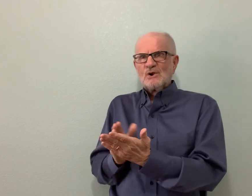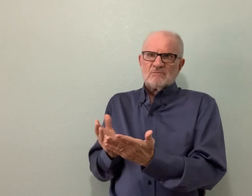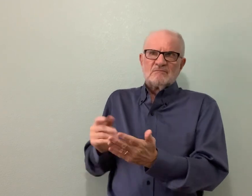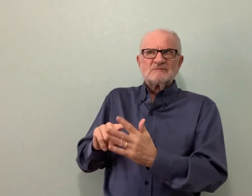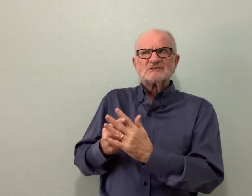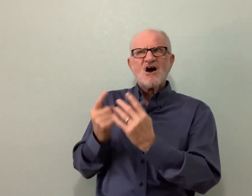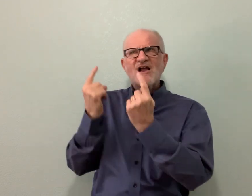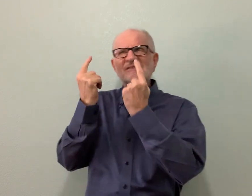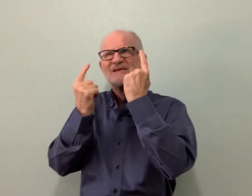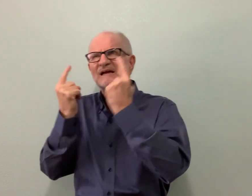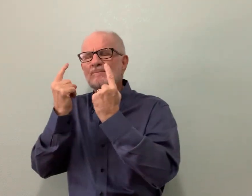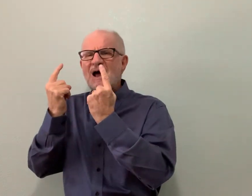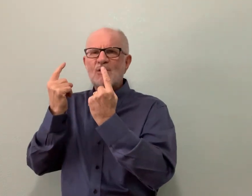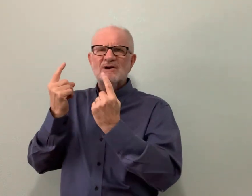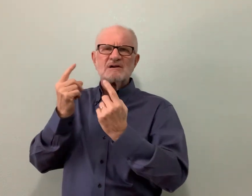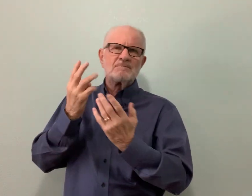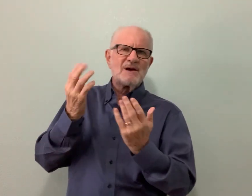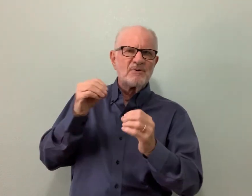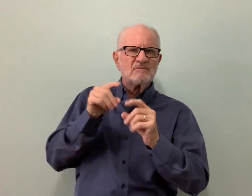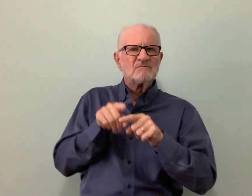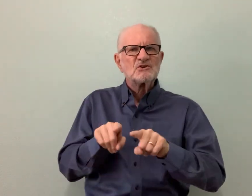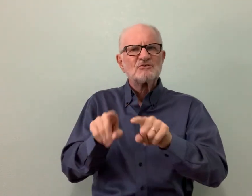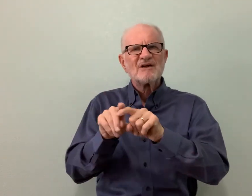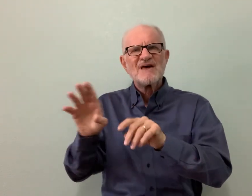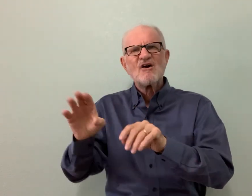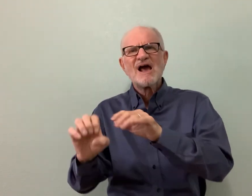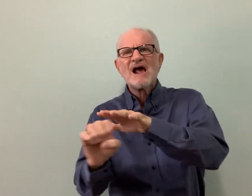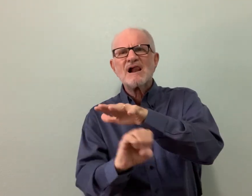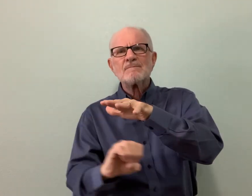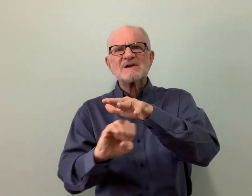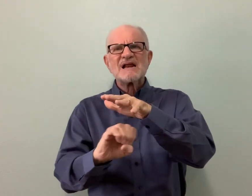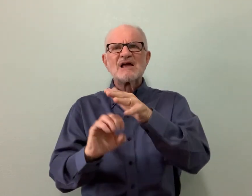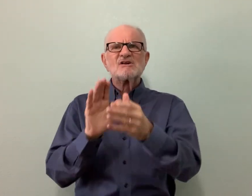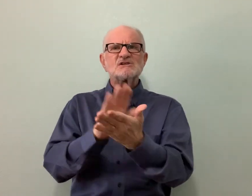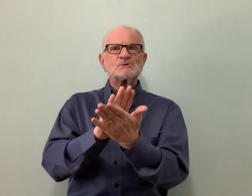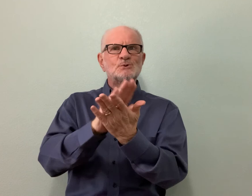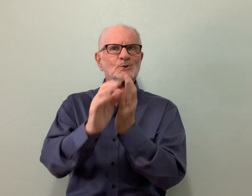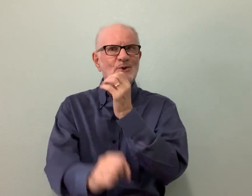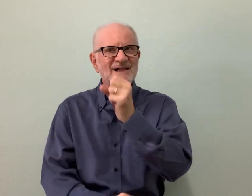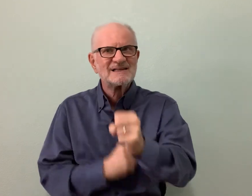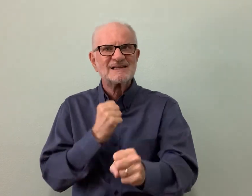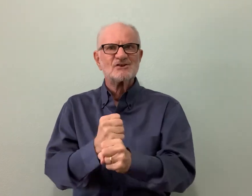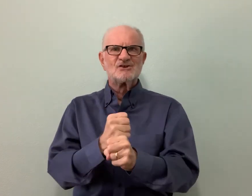and start to think about this maybe during their elementary school years.